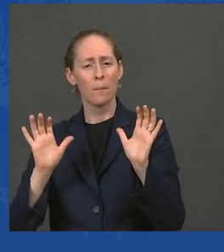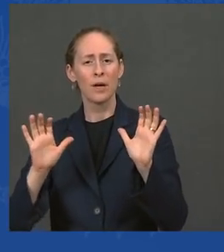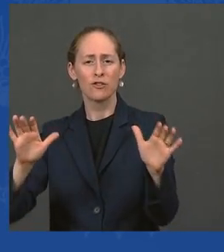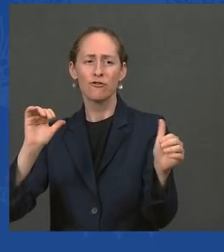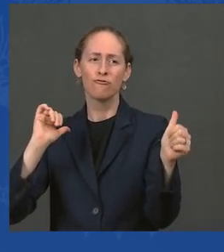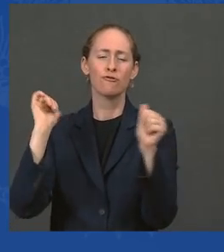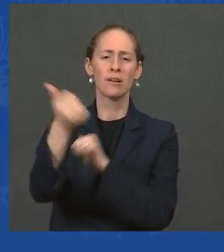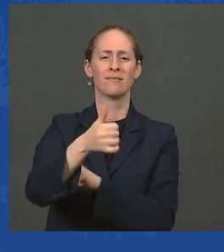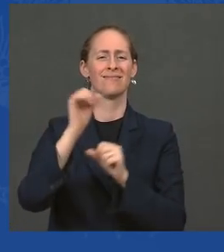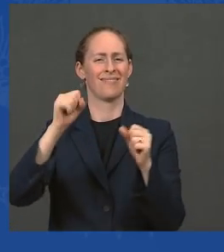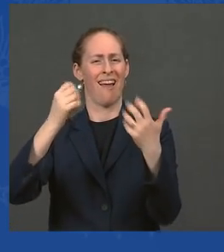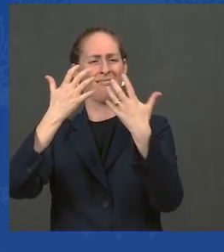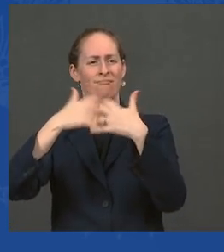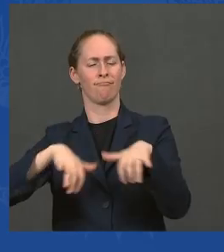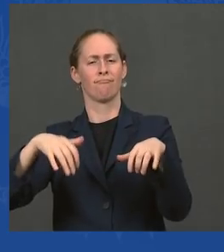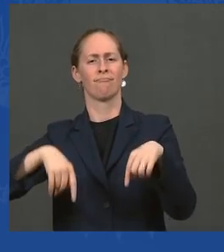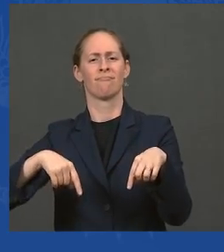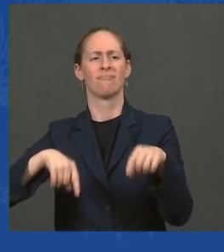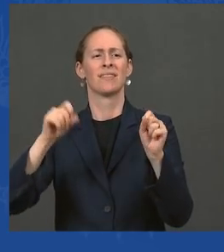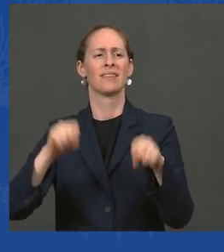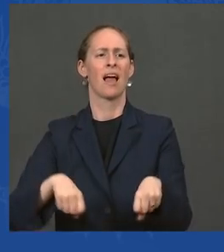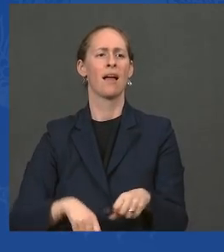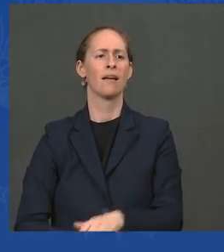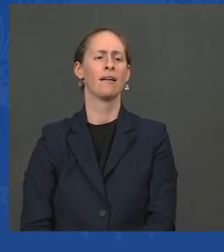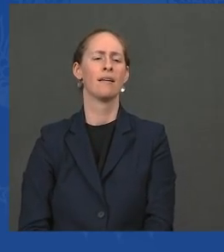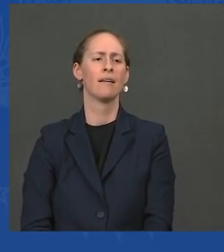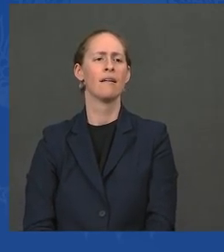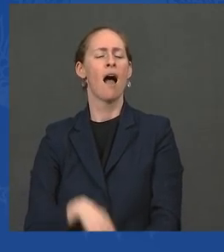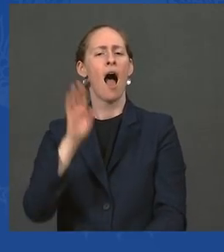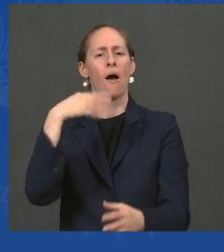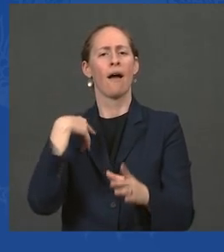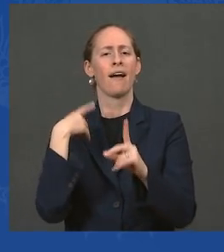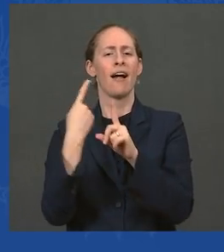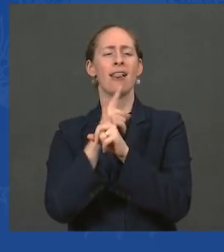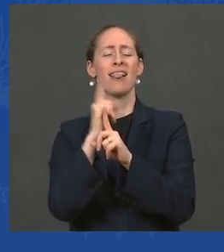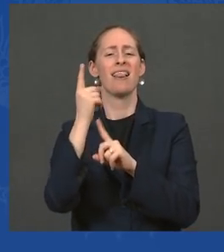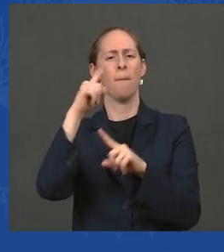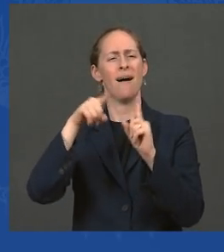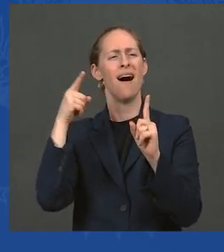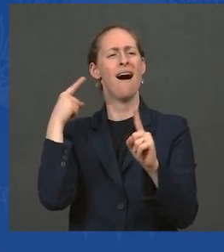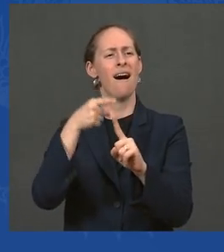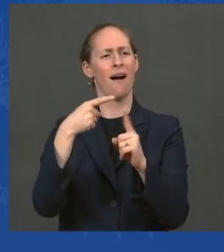And I'm realizing I'm going on here, but the fact is there's so much at stake -- so much at stake.